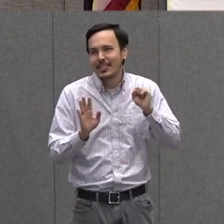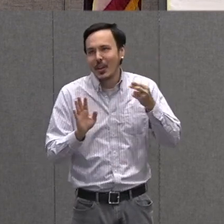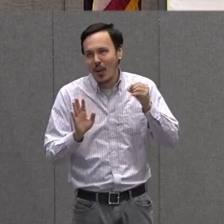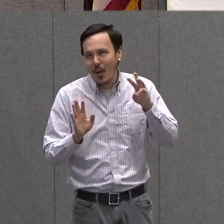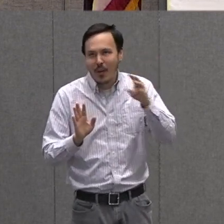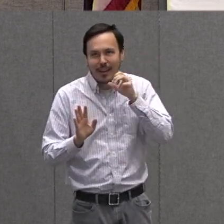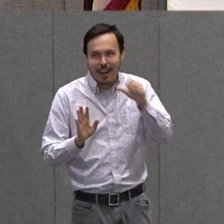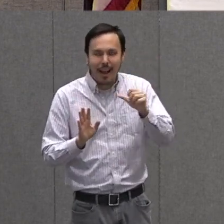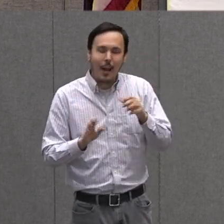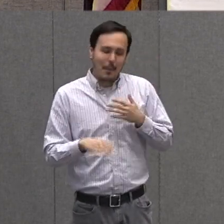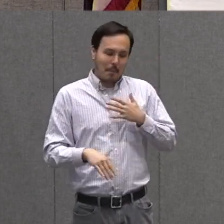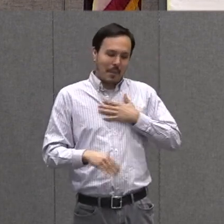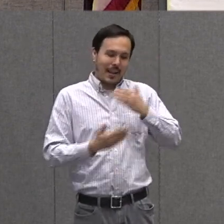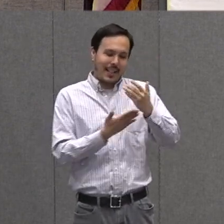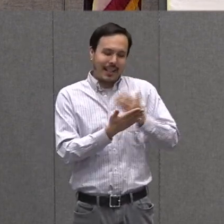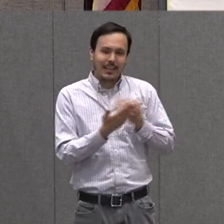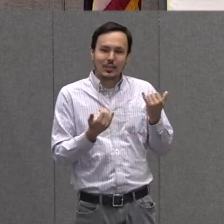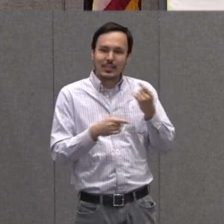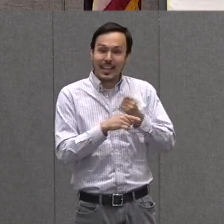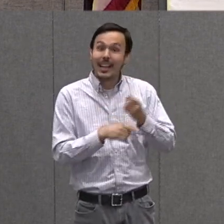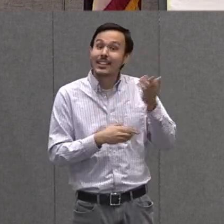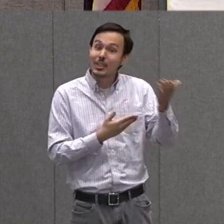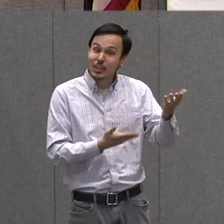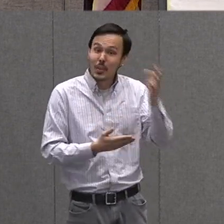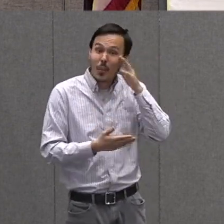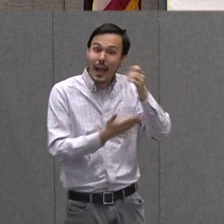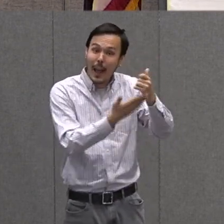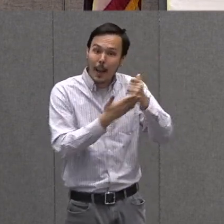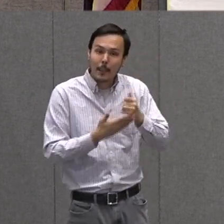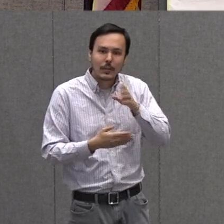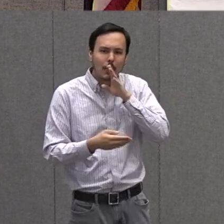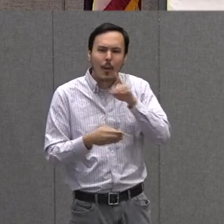and she's going to be helping me to talk about some of the wonderful things